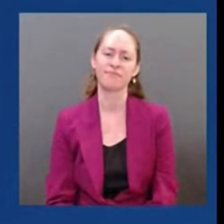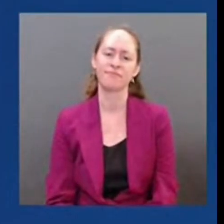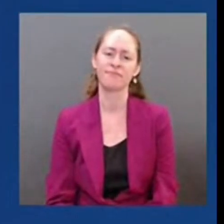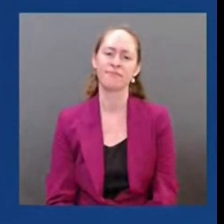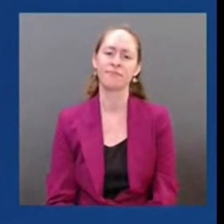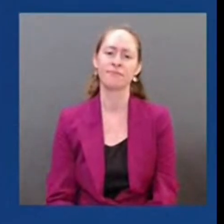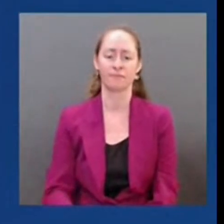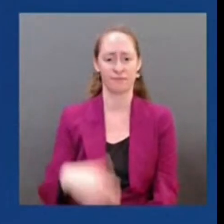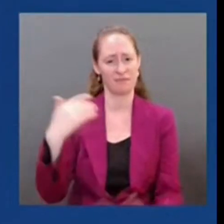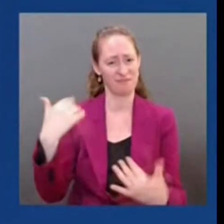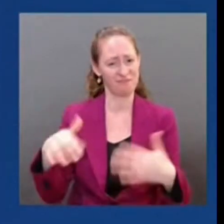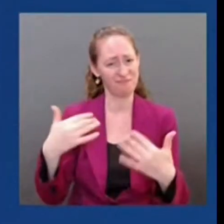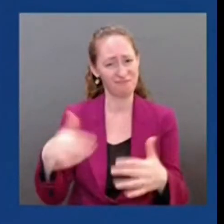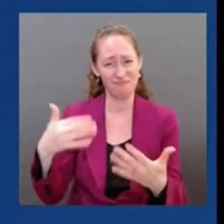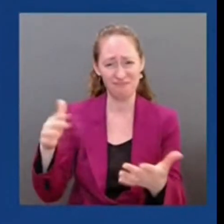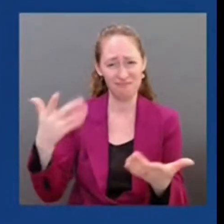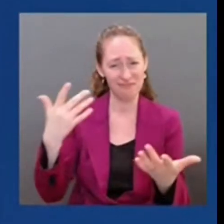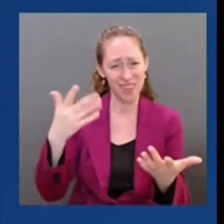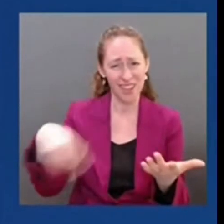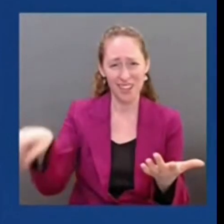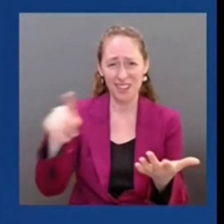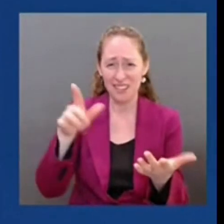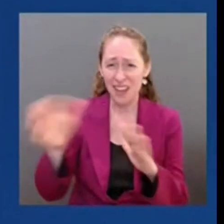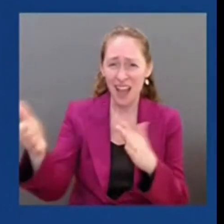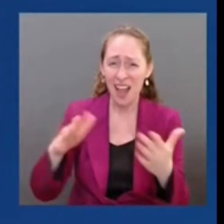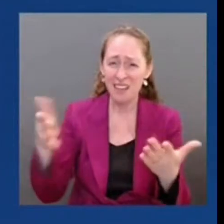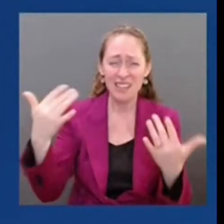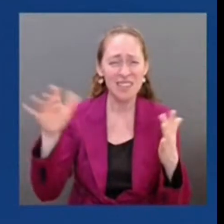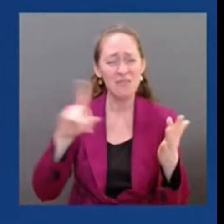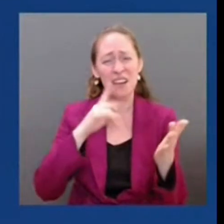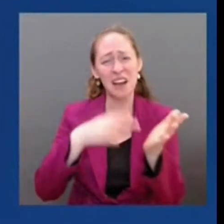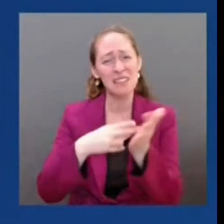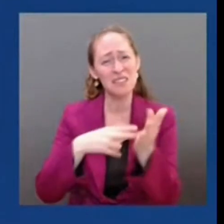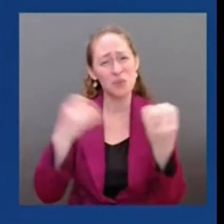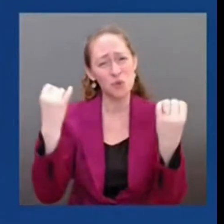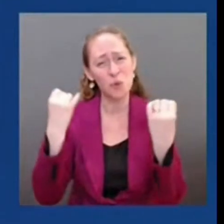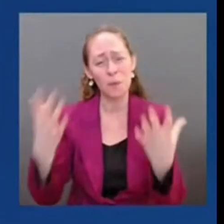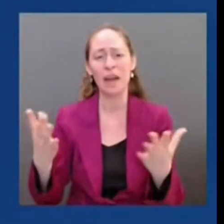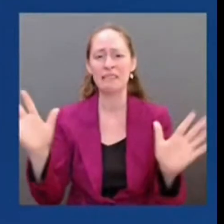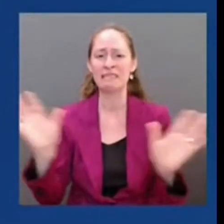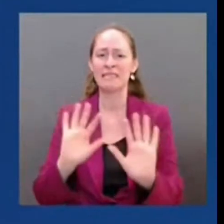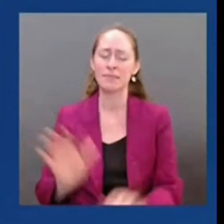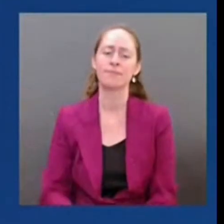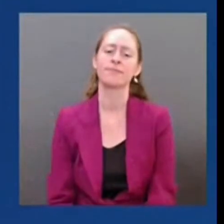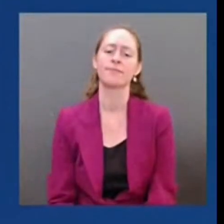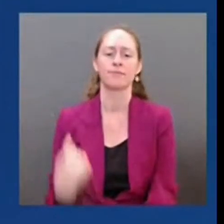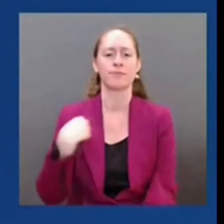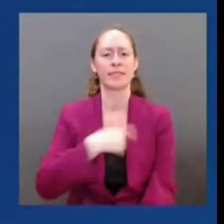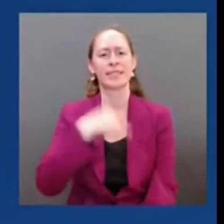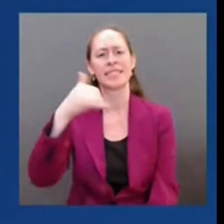TRAGEDY AND THAT NEARLY 300 DEATHS A DAY IS STILL FAR TOO MANY.